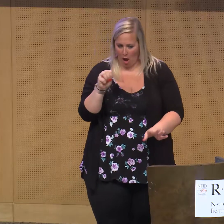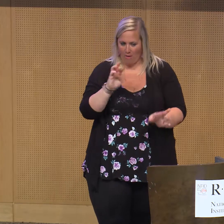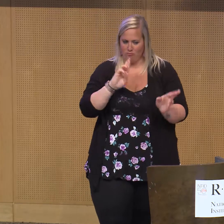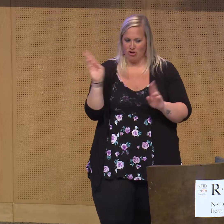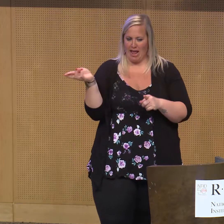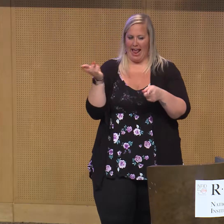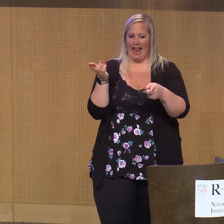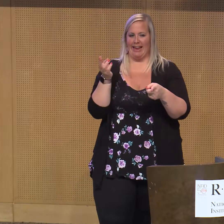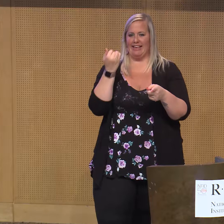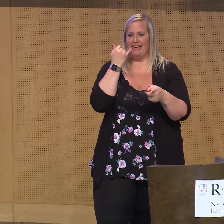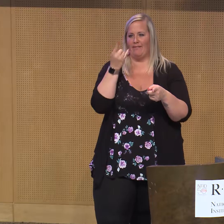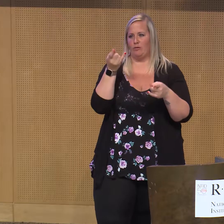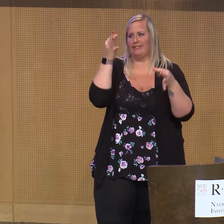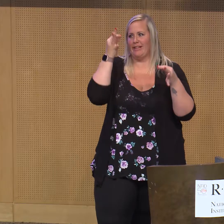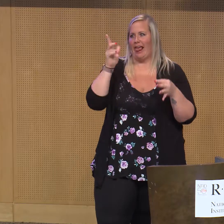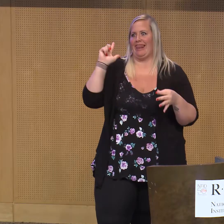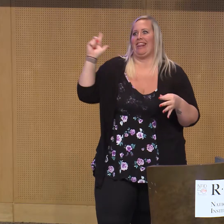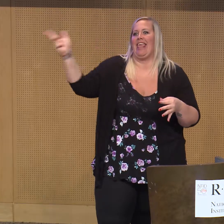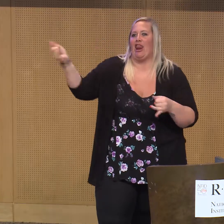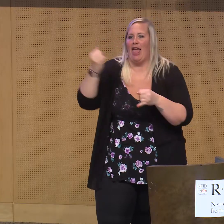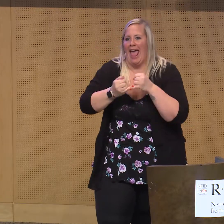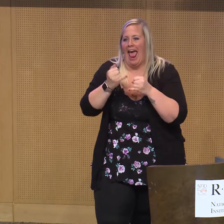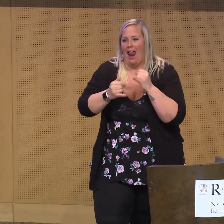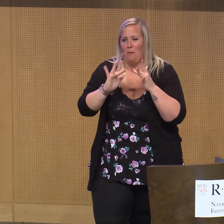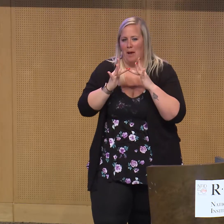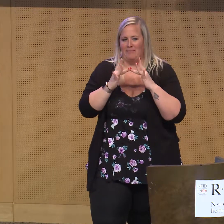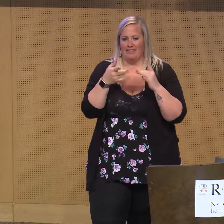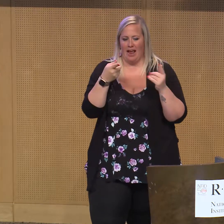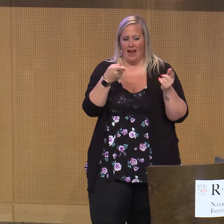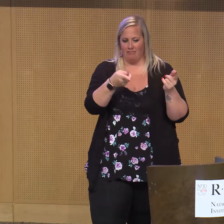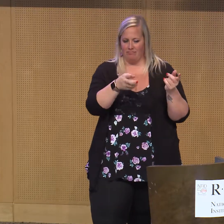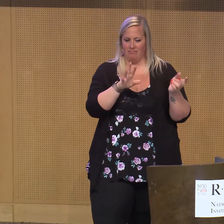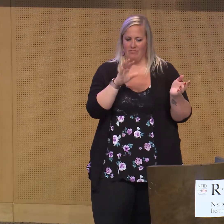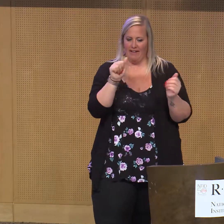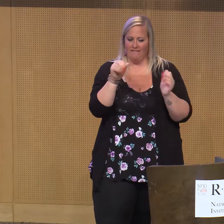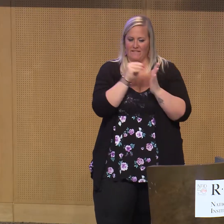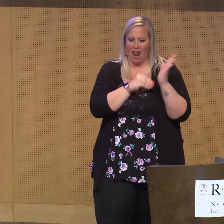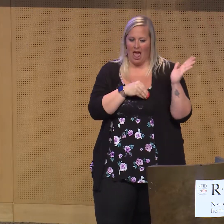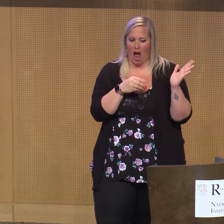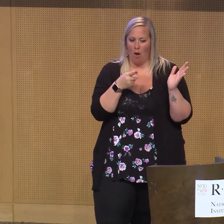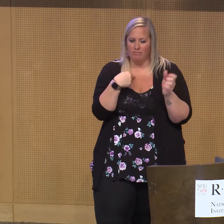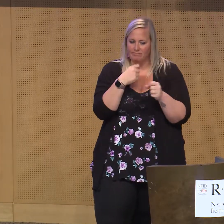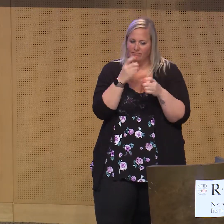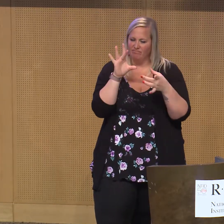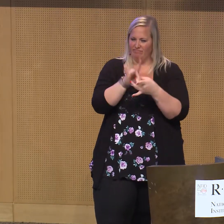The form is ready, and it's for the customer to decide once they get to the bottom of the web page.